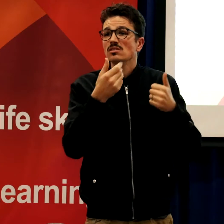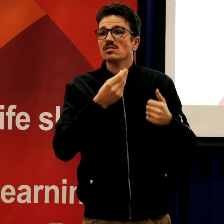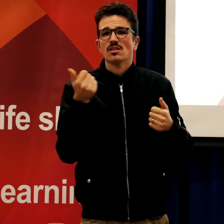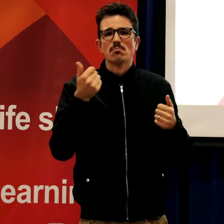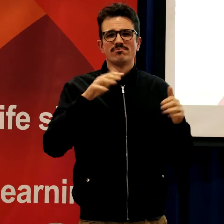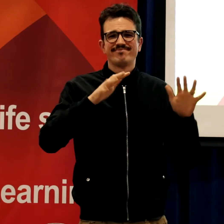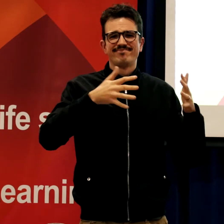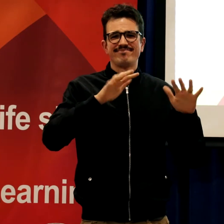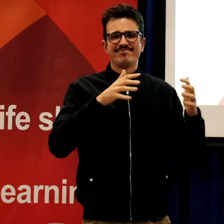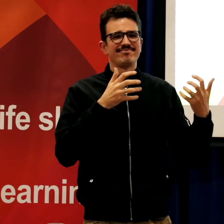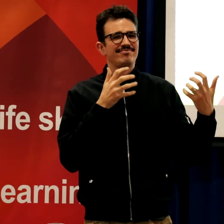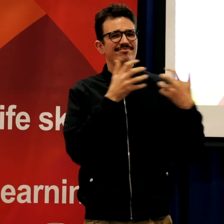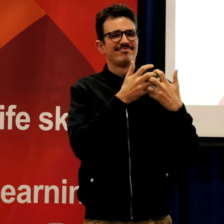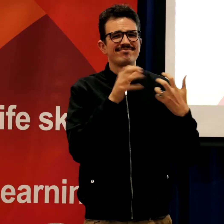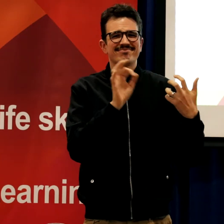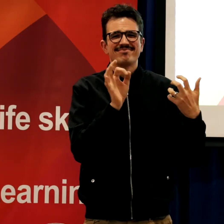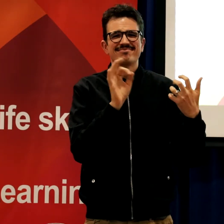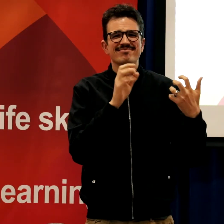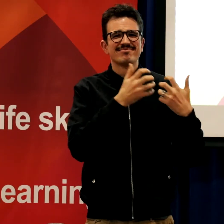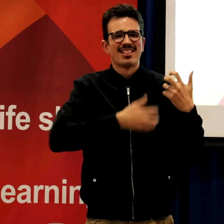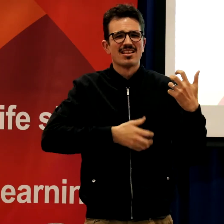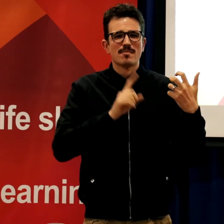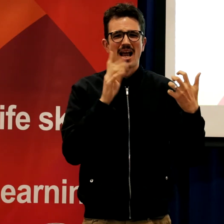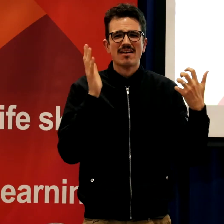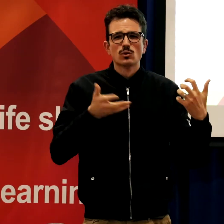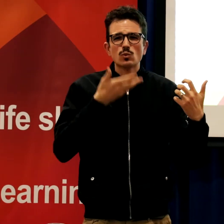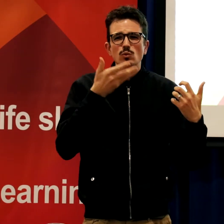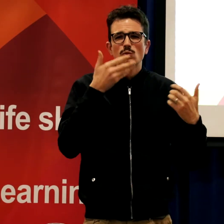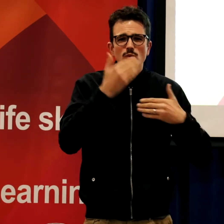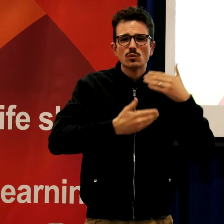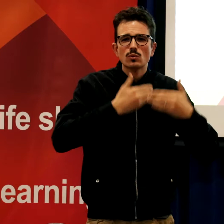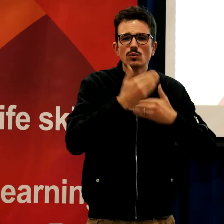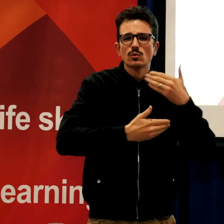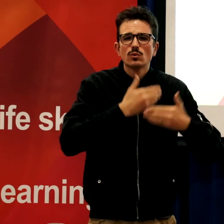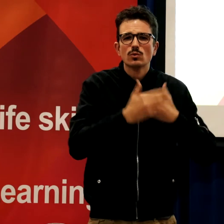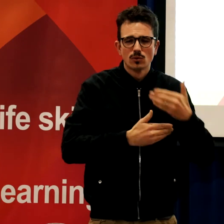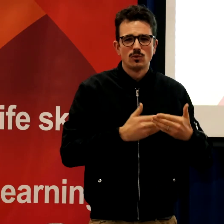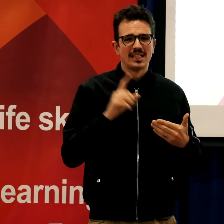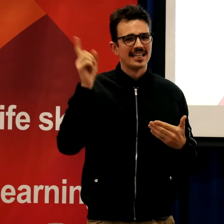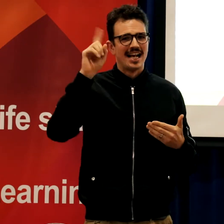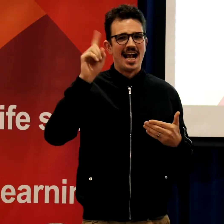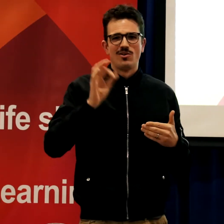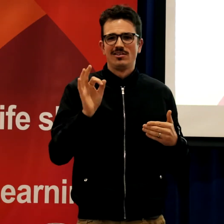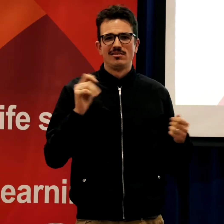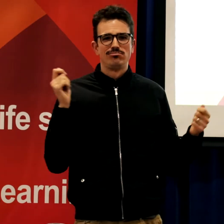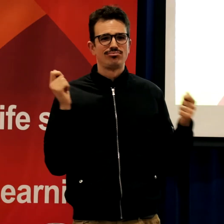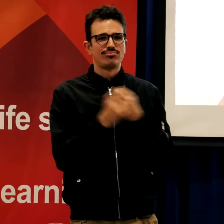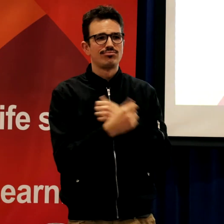And sometimes we were successful and sometimes we weren’t as successful as we needed to be, and sometimes the services didn’t quite click with us.